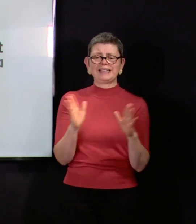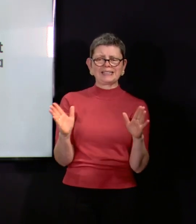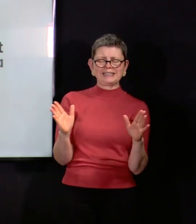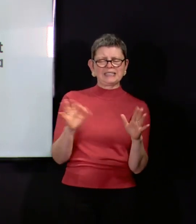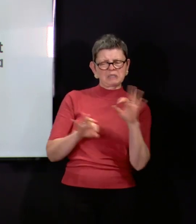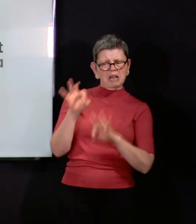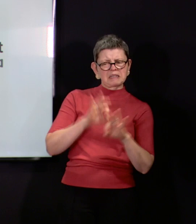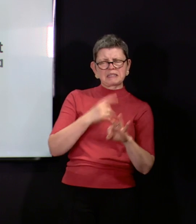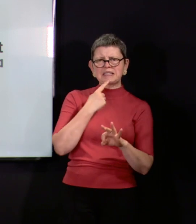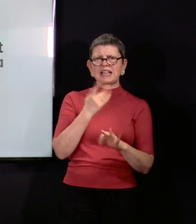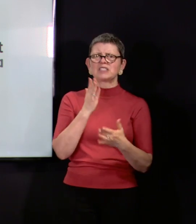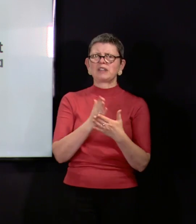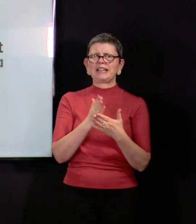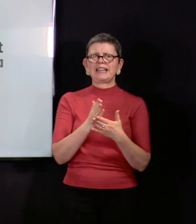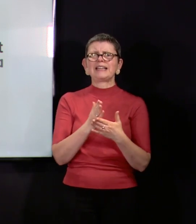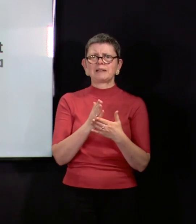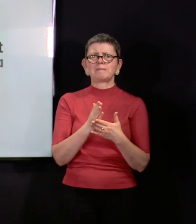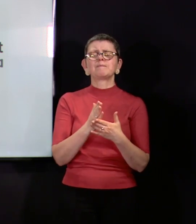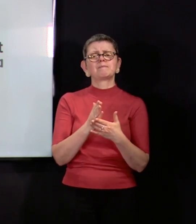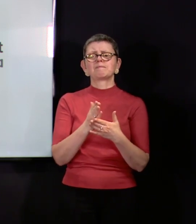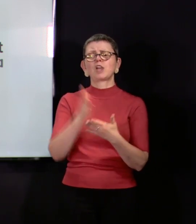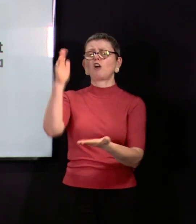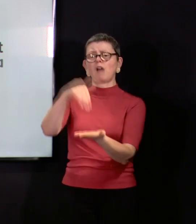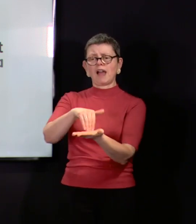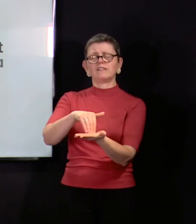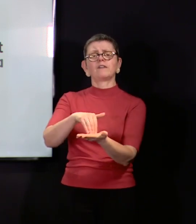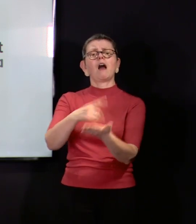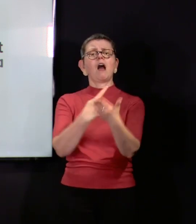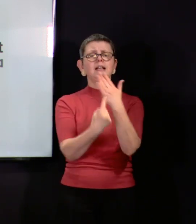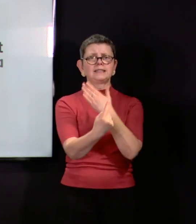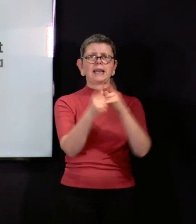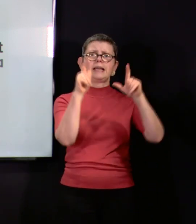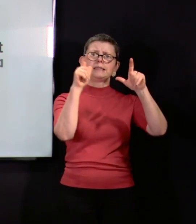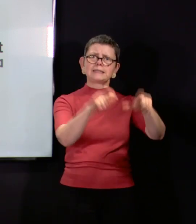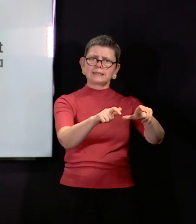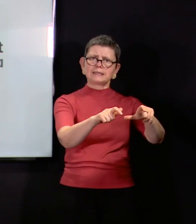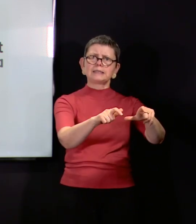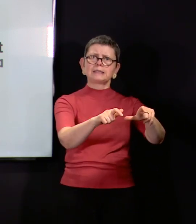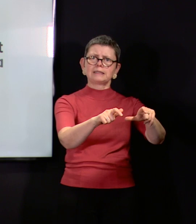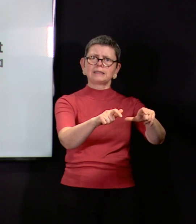most important thing is probably to isolate and give information to arrivals and teach